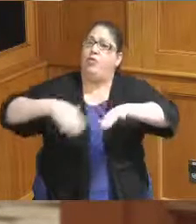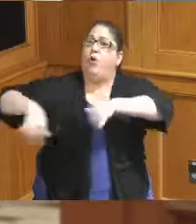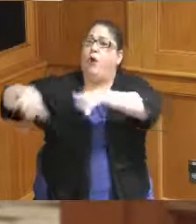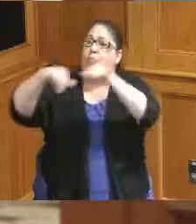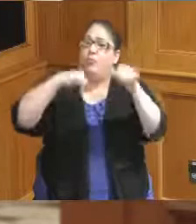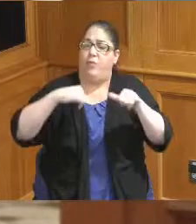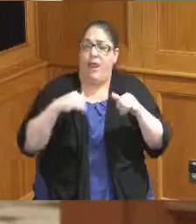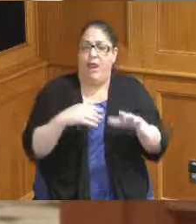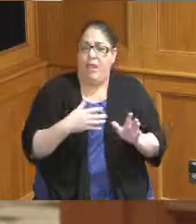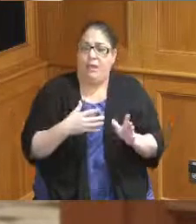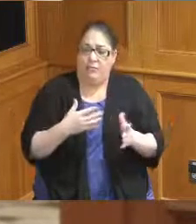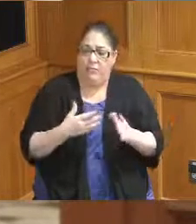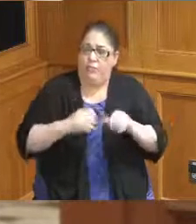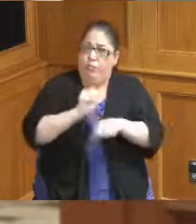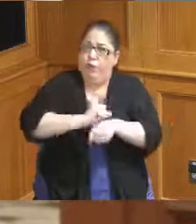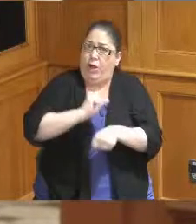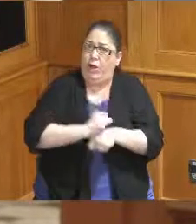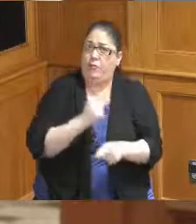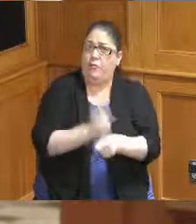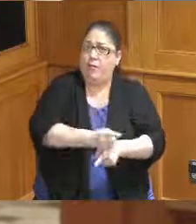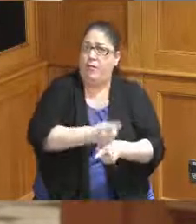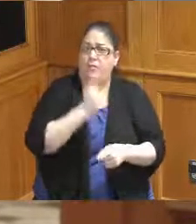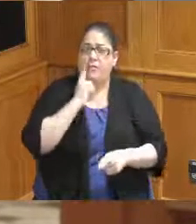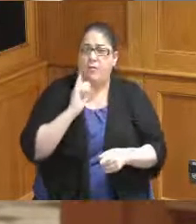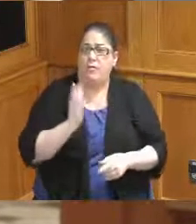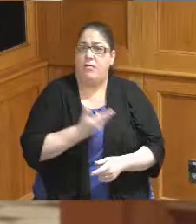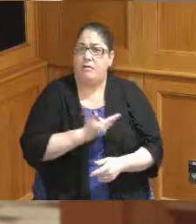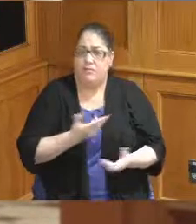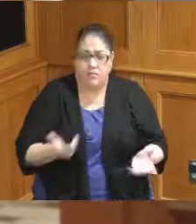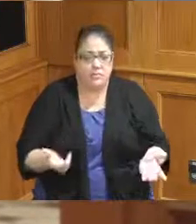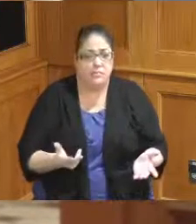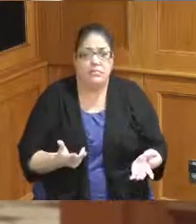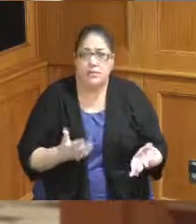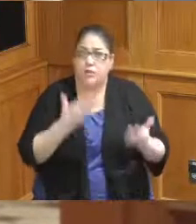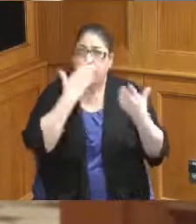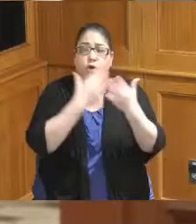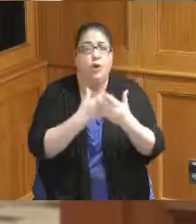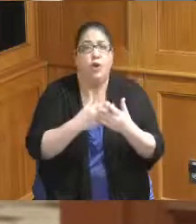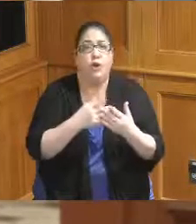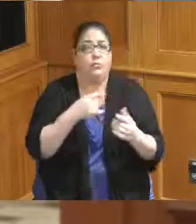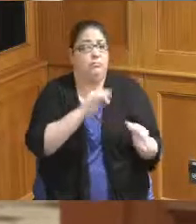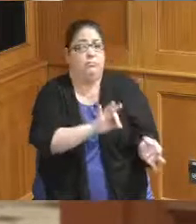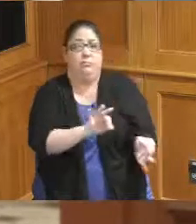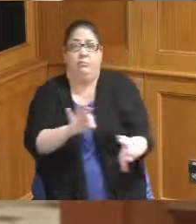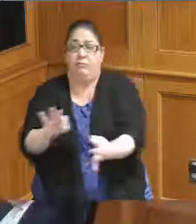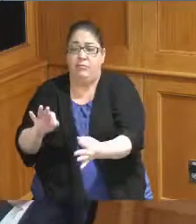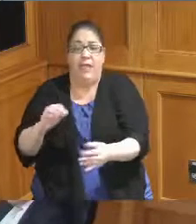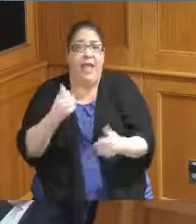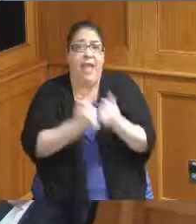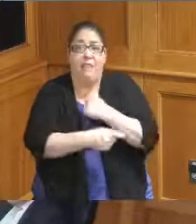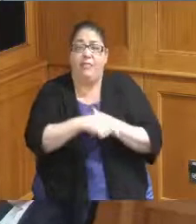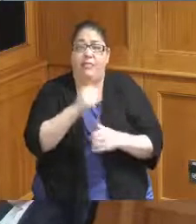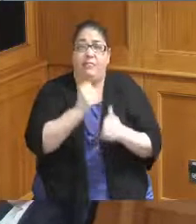if you will of our equipment and we are in in very good shape as far as that goes thank you and I